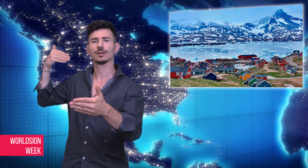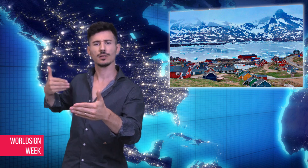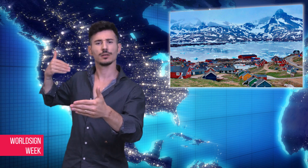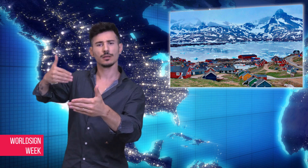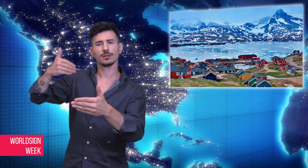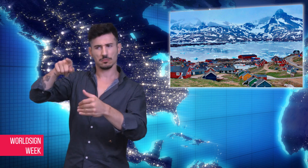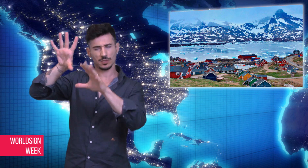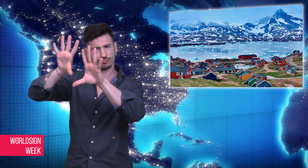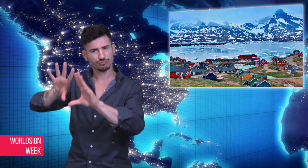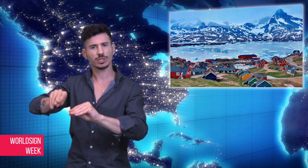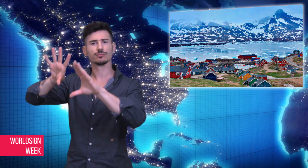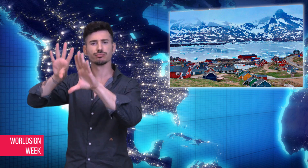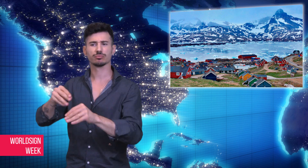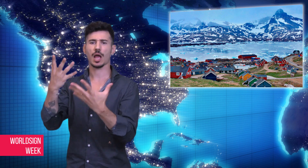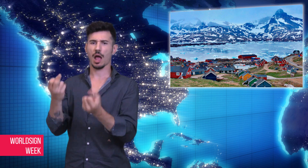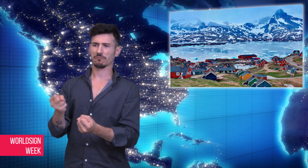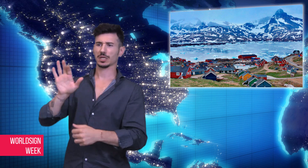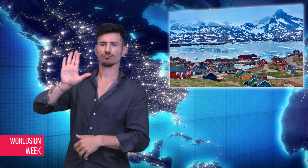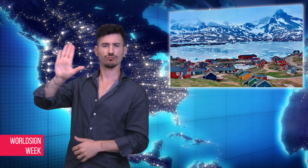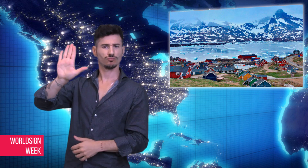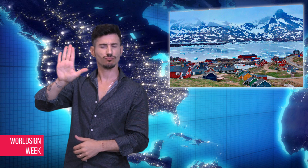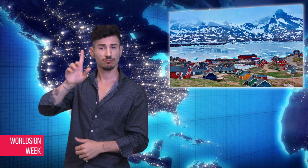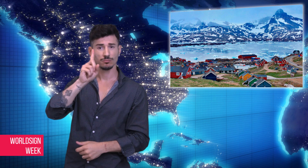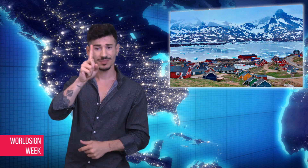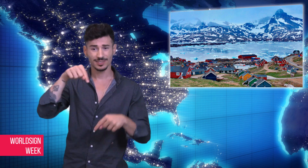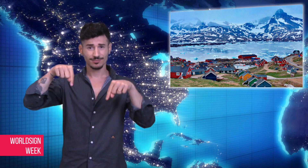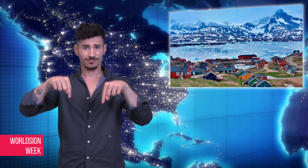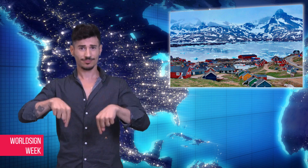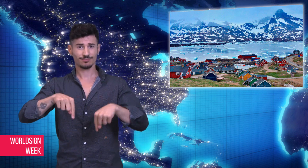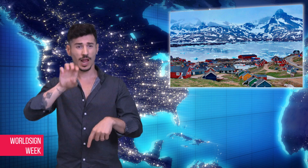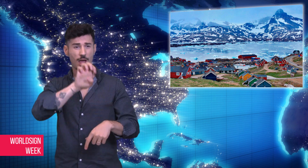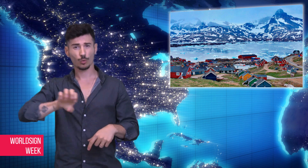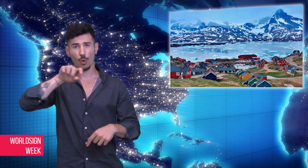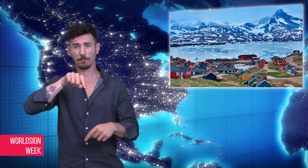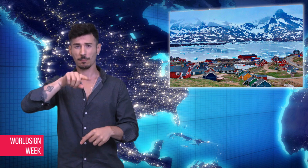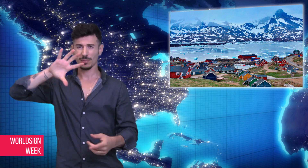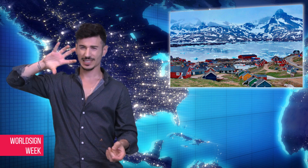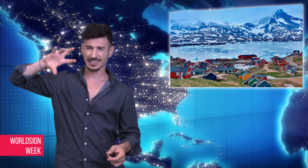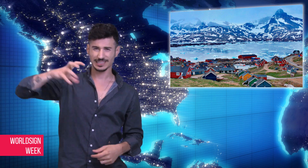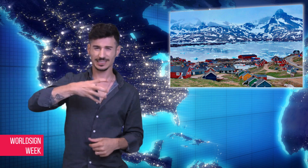melts. However, the heat wave that affected Europe